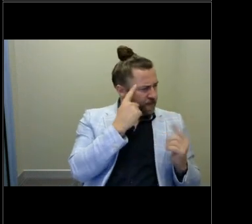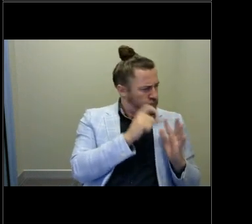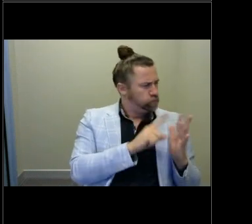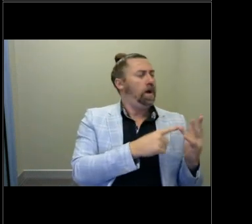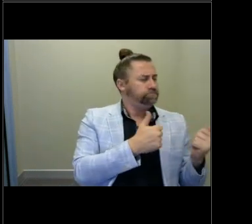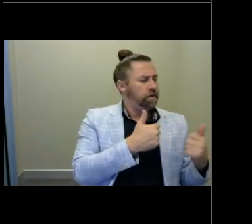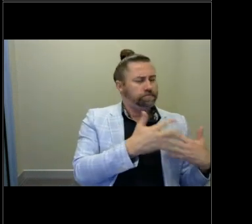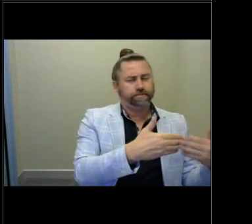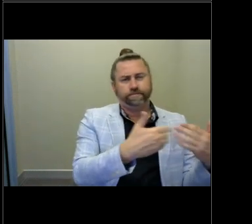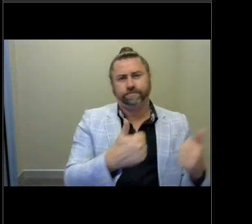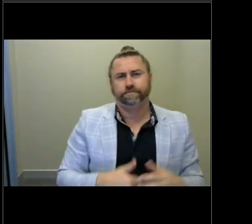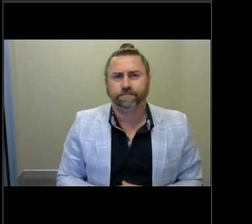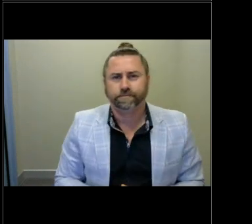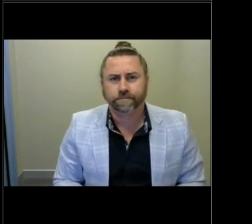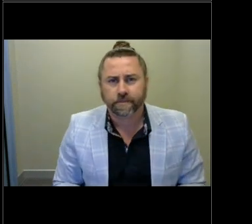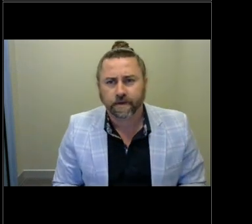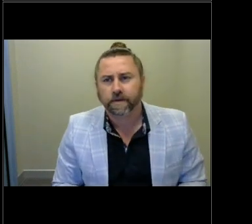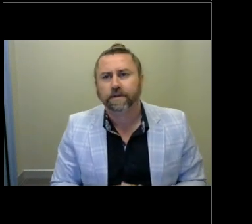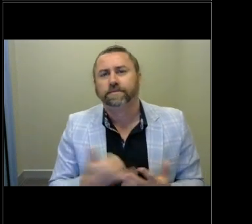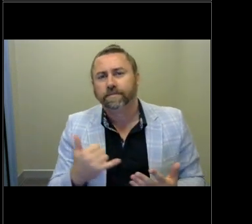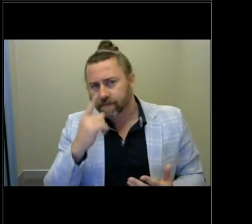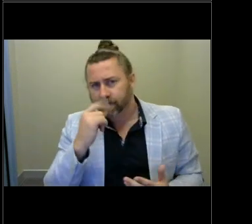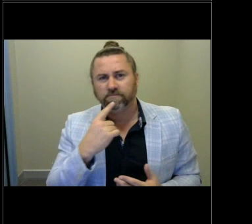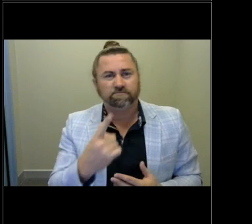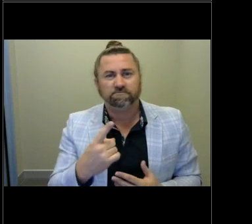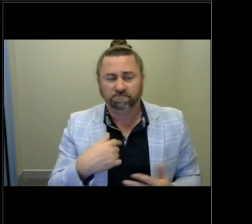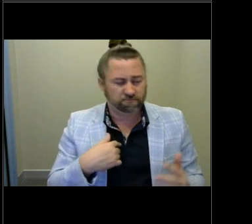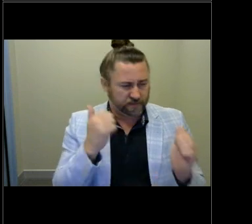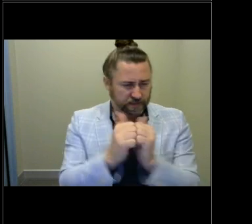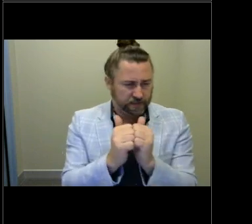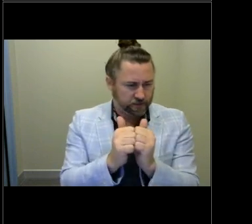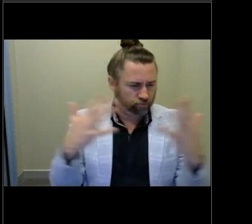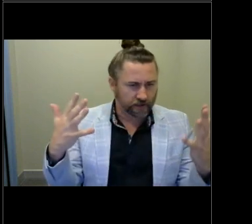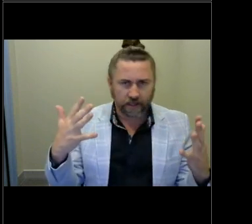They can contest, so they can say, "I completely disagree with this order. I don't want it made."